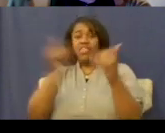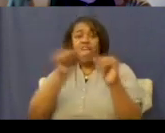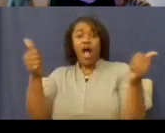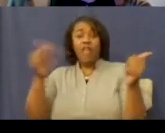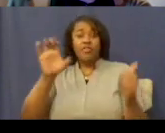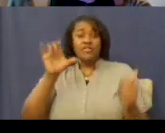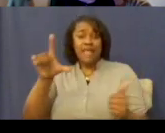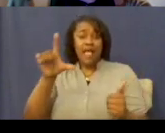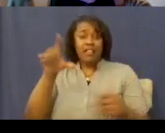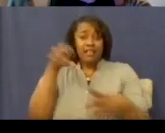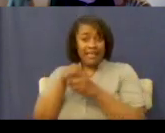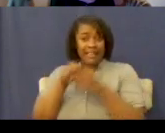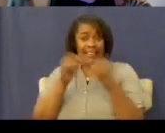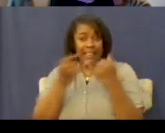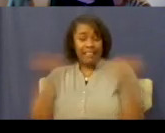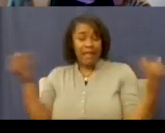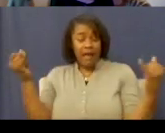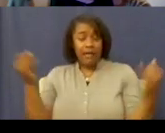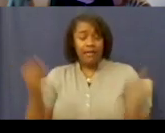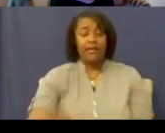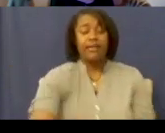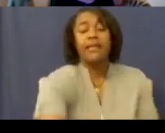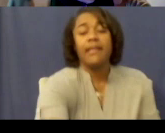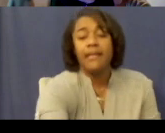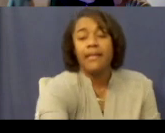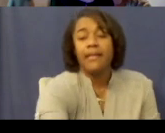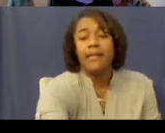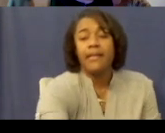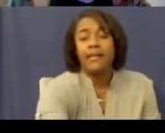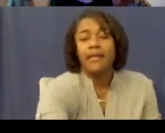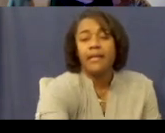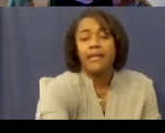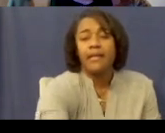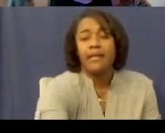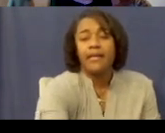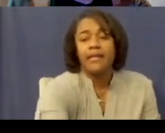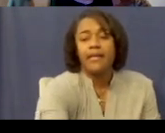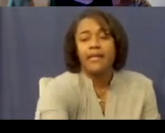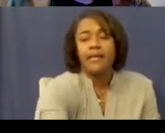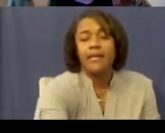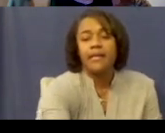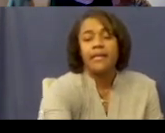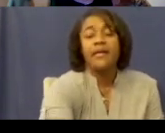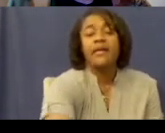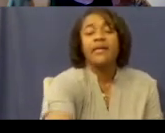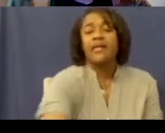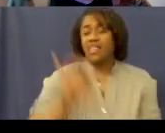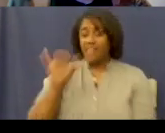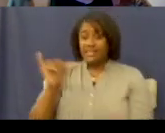what this nerve cell learned. So, again, it's like a telephone wire.